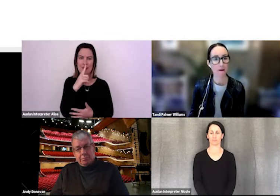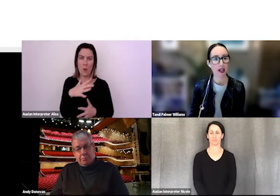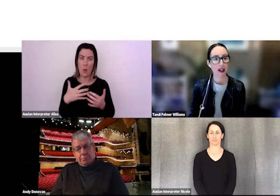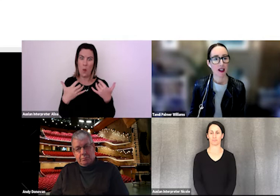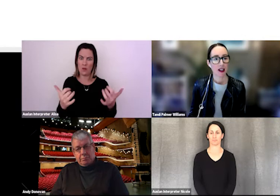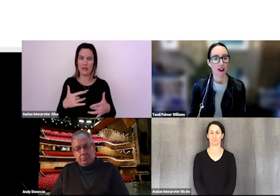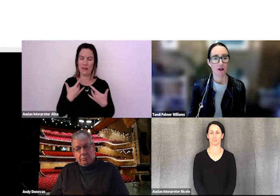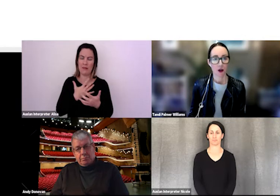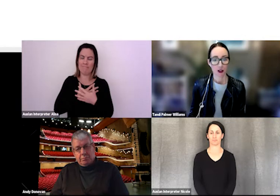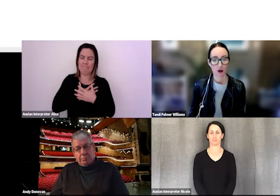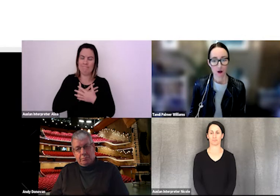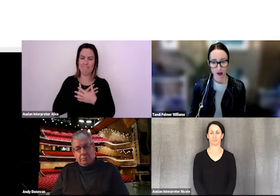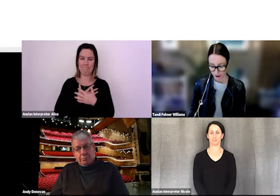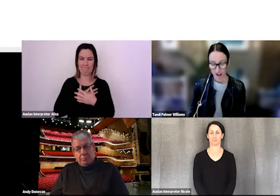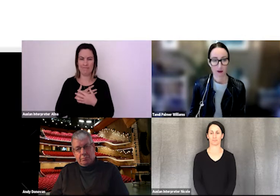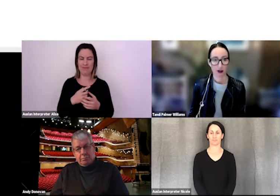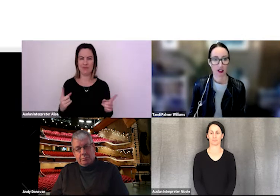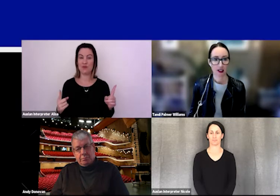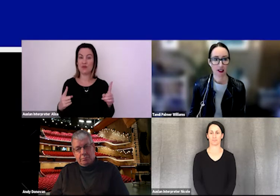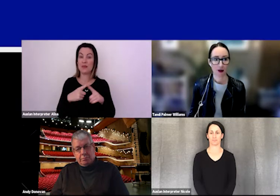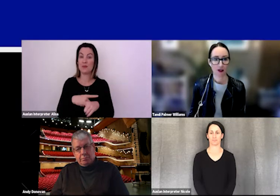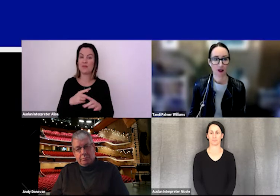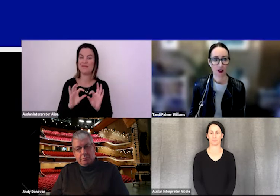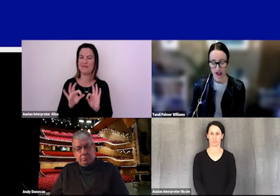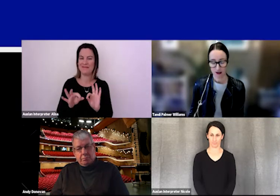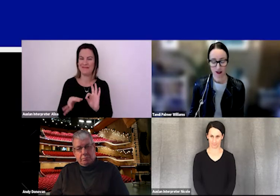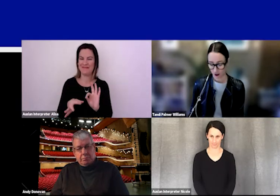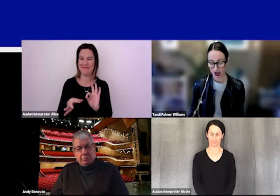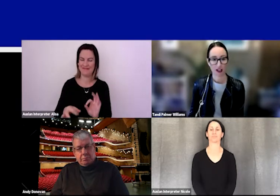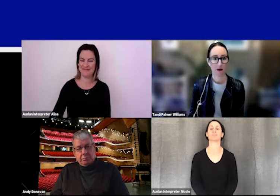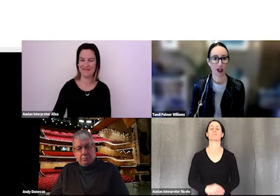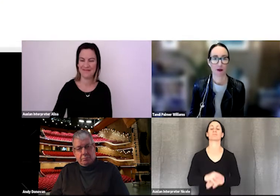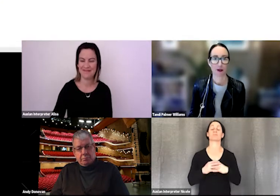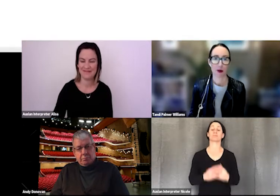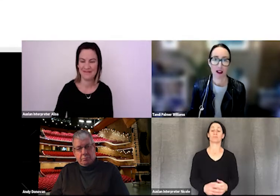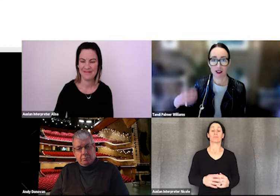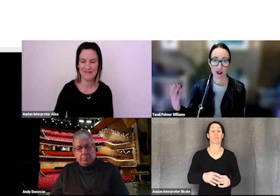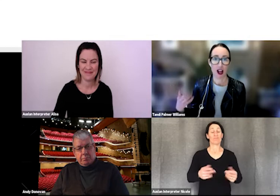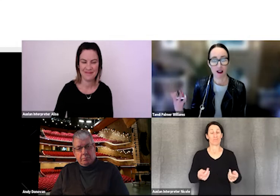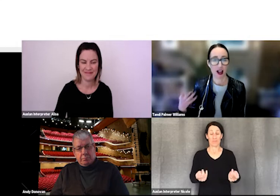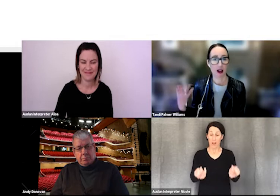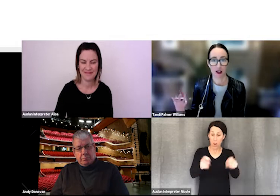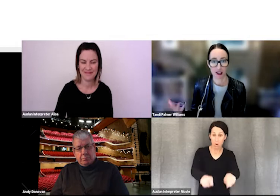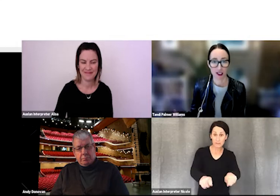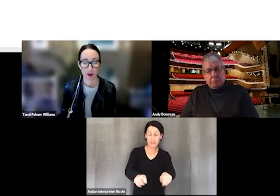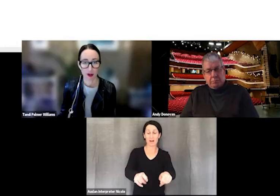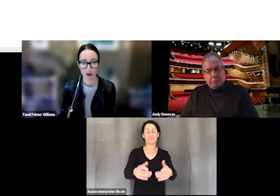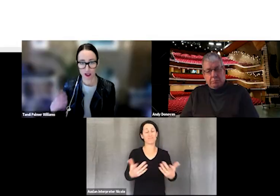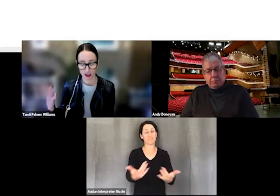Of course all manner of experiences in terms of lockdowns, so we asked people about how is this experience, what